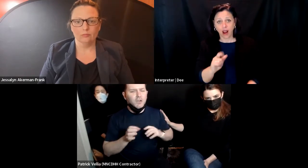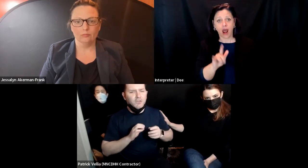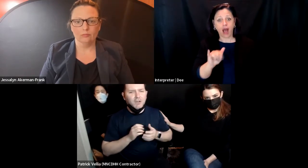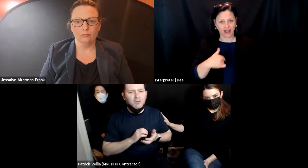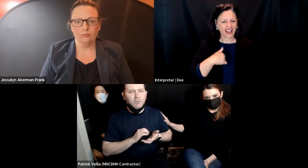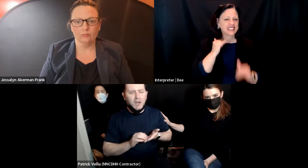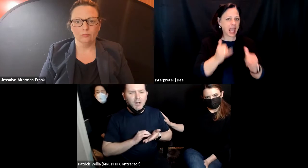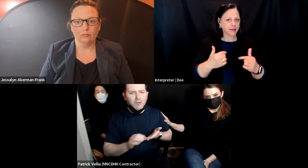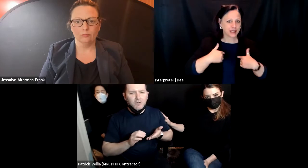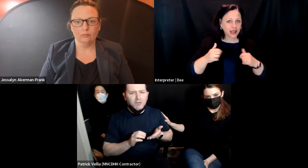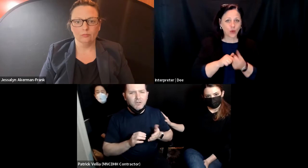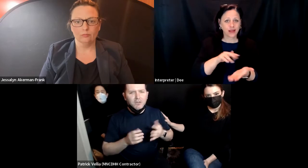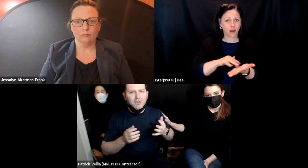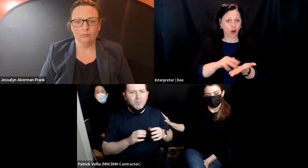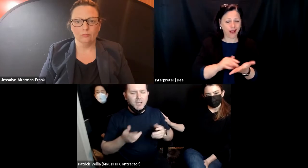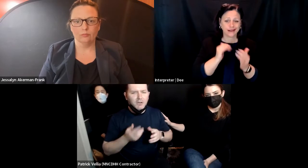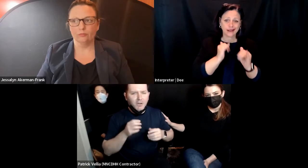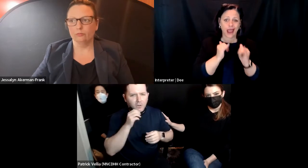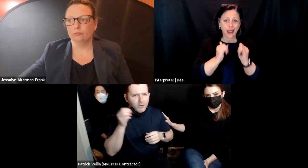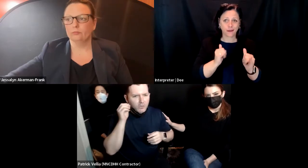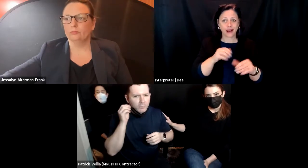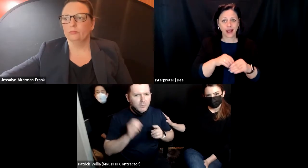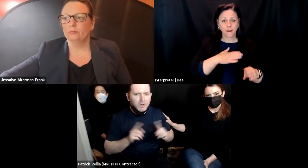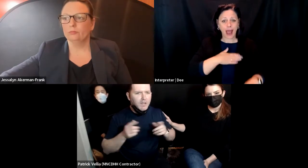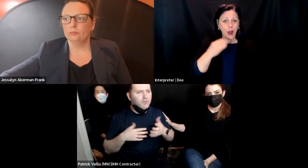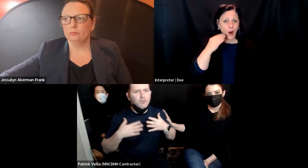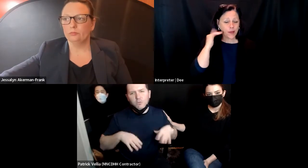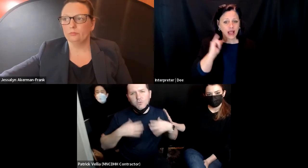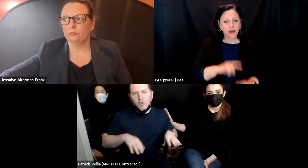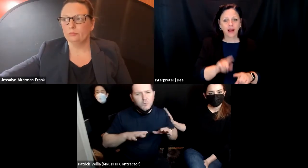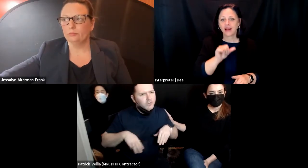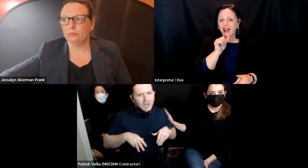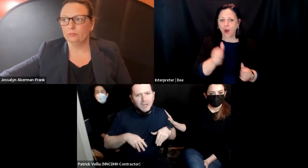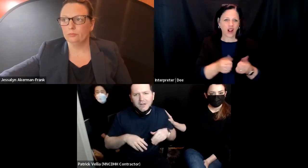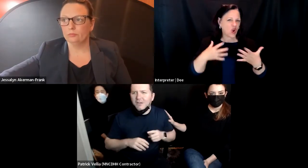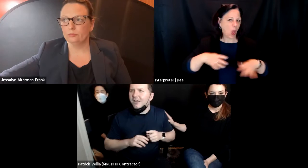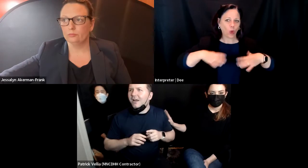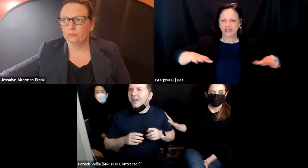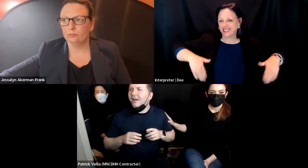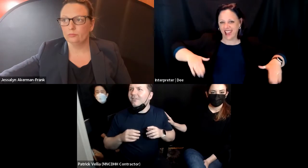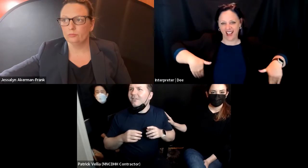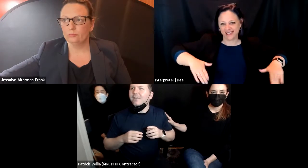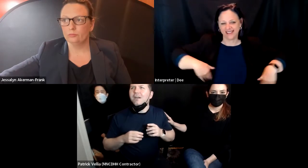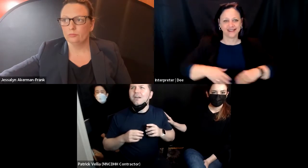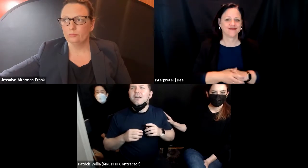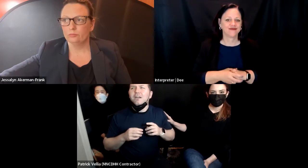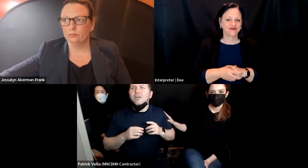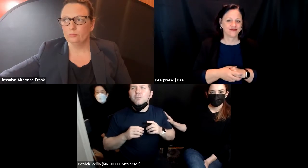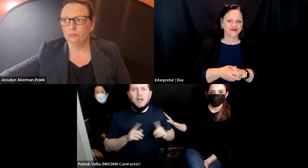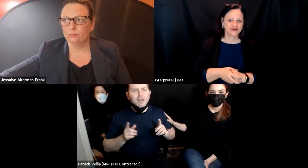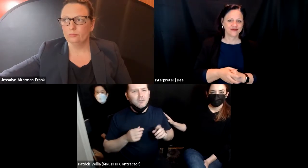Before I introduce Erin, quick comment to Lolly.